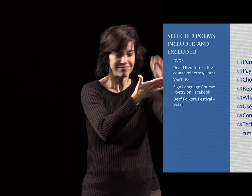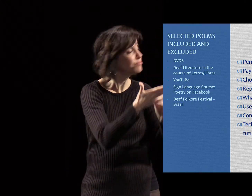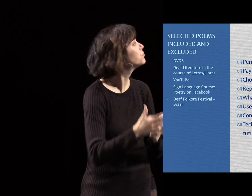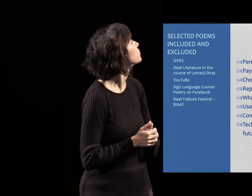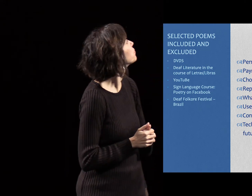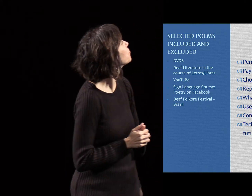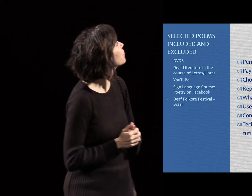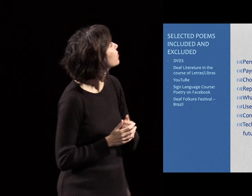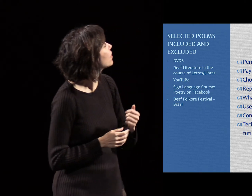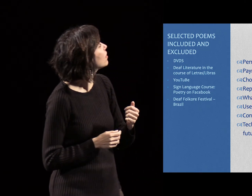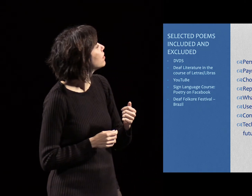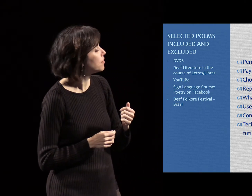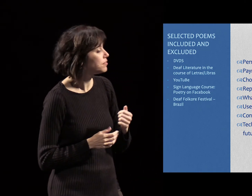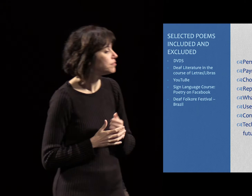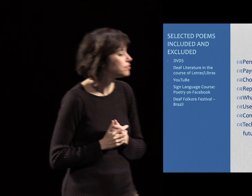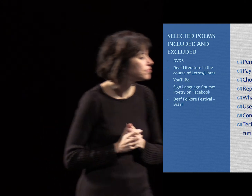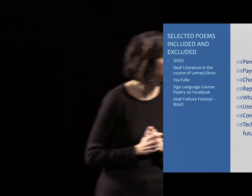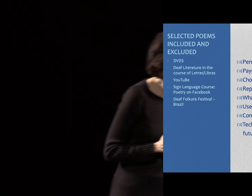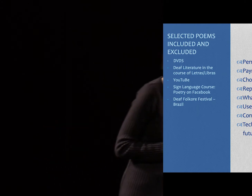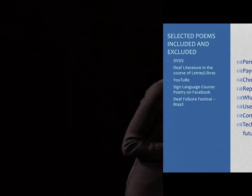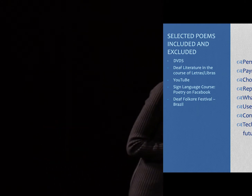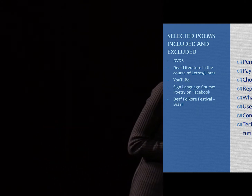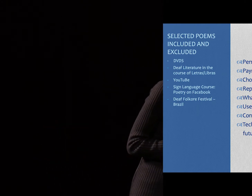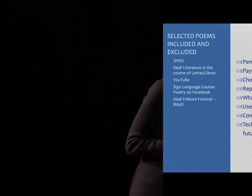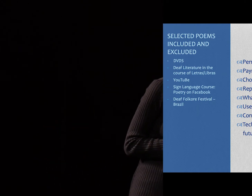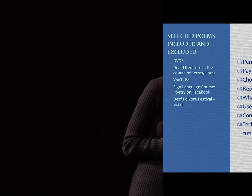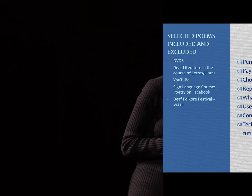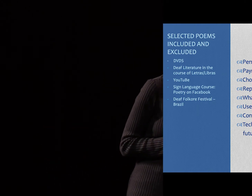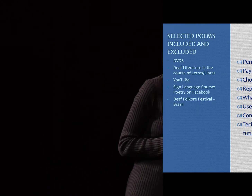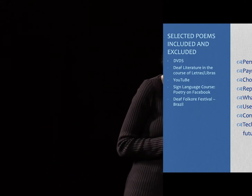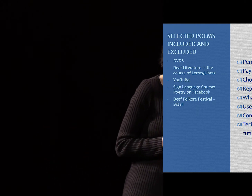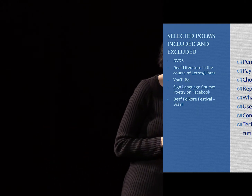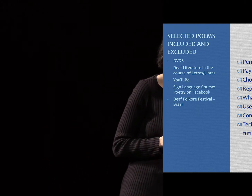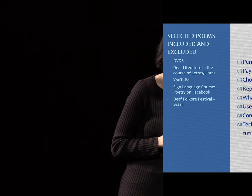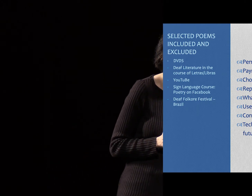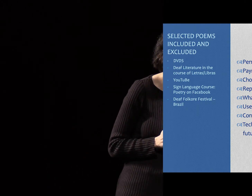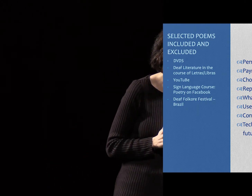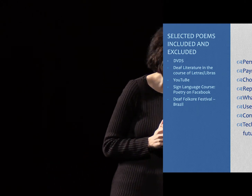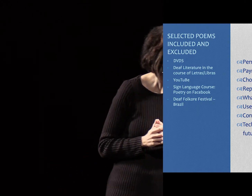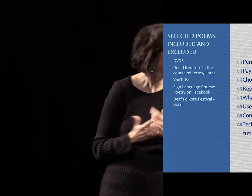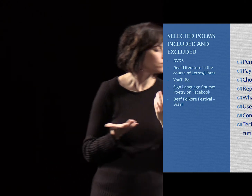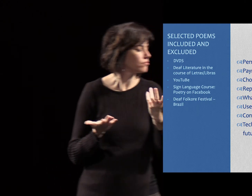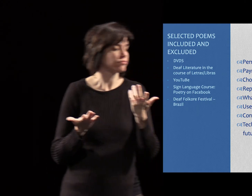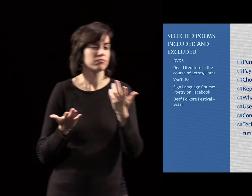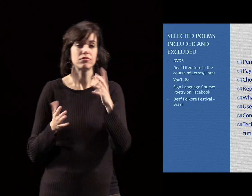My sign language course, Poetry on Facebook, and the Deaf Folklore Festival from Brazil.